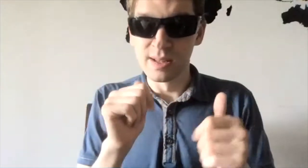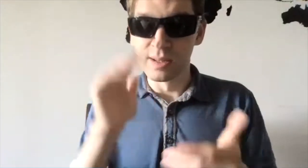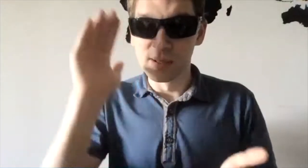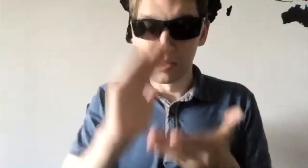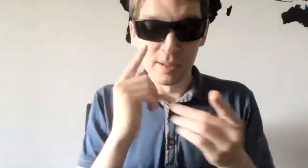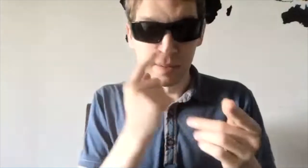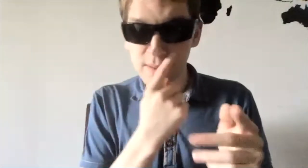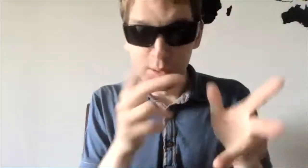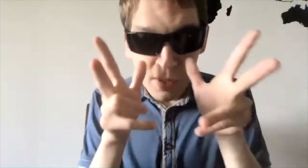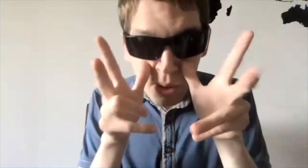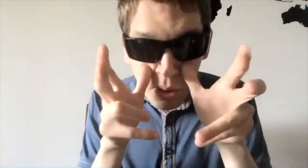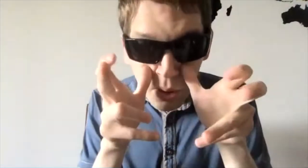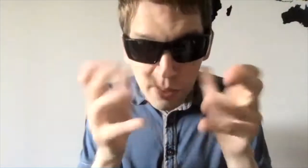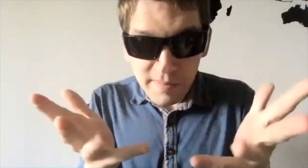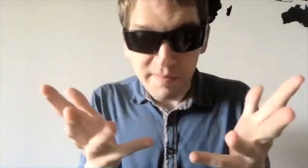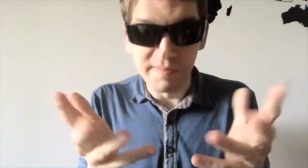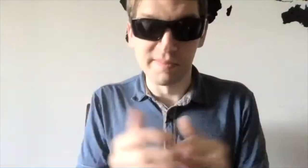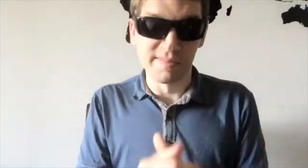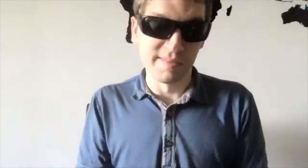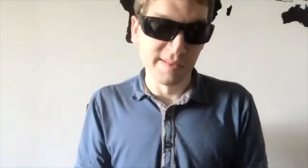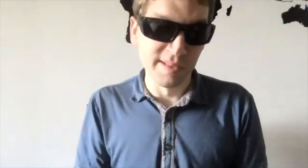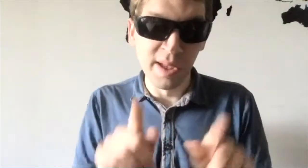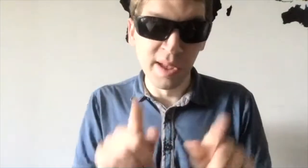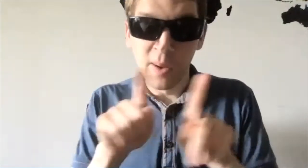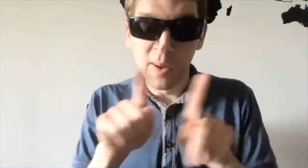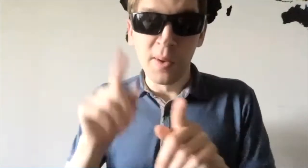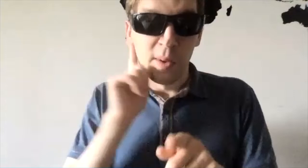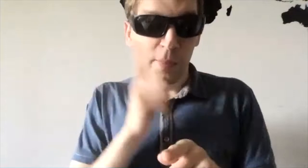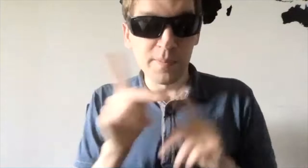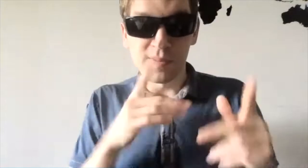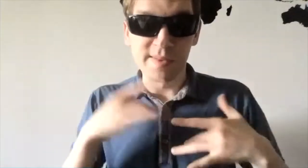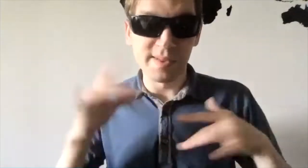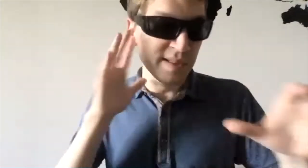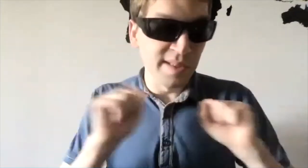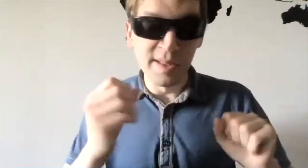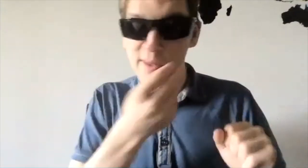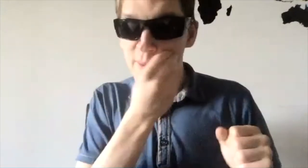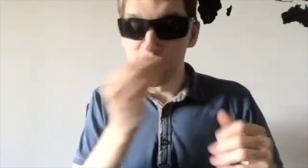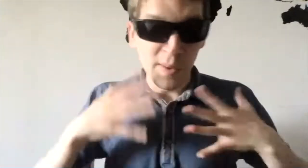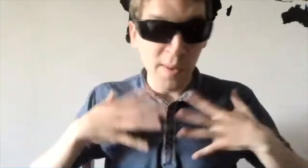skin but it just needs to be something so that I can see. So a contrastive color.